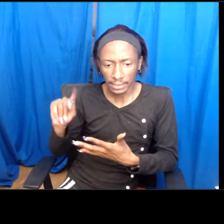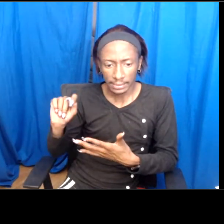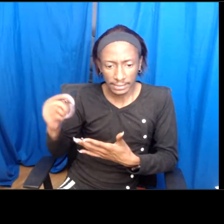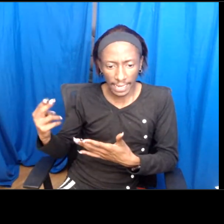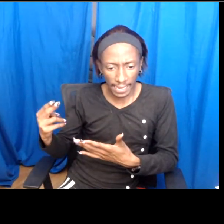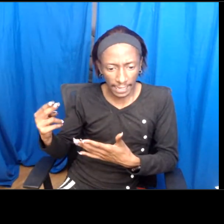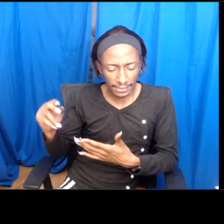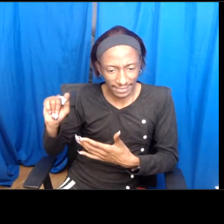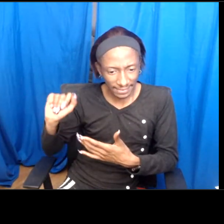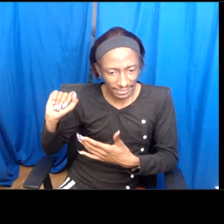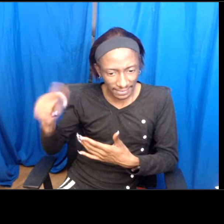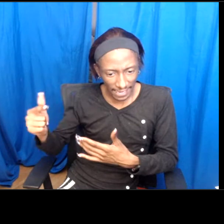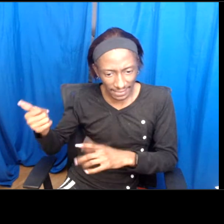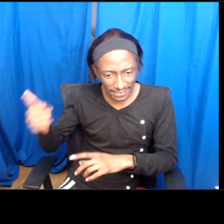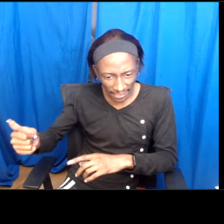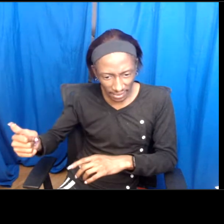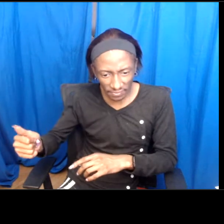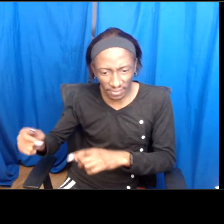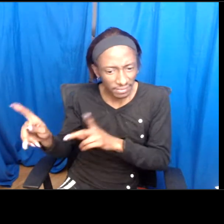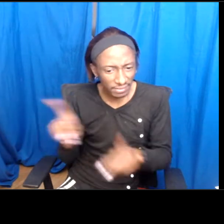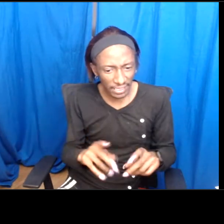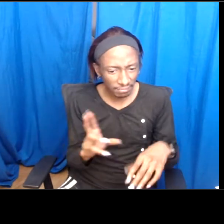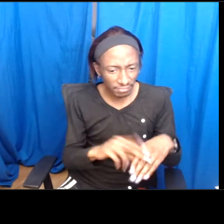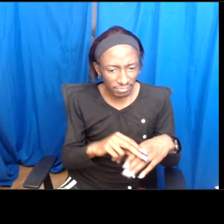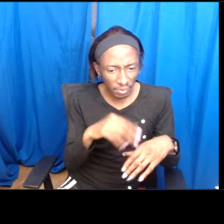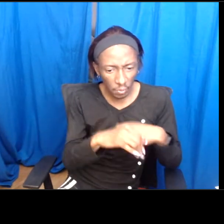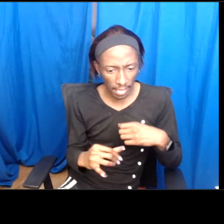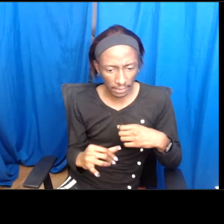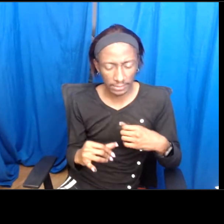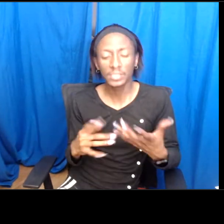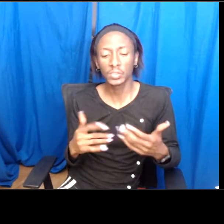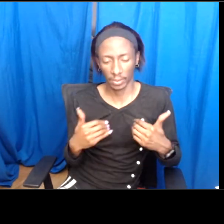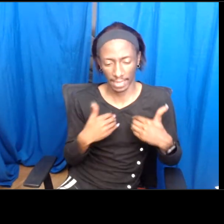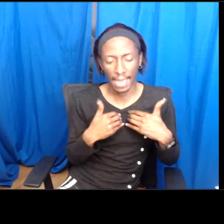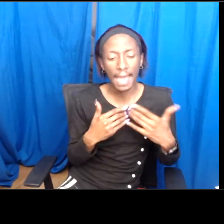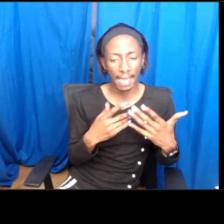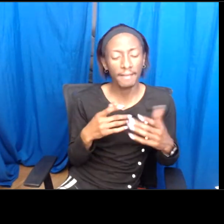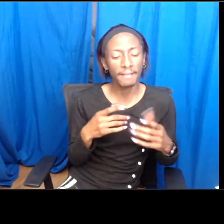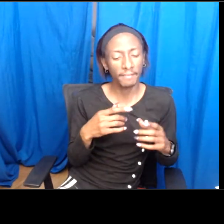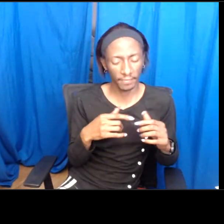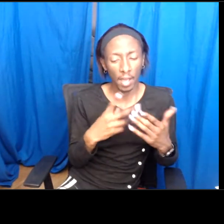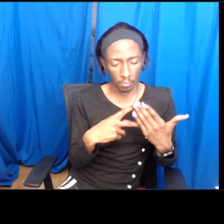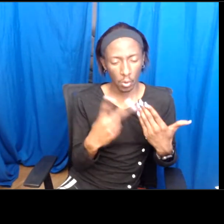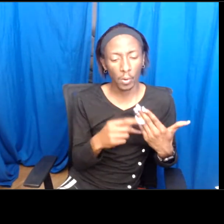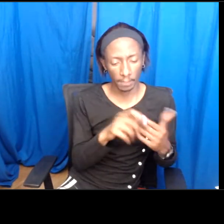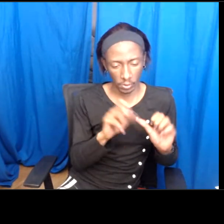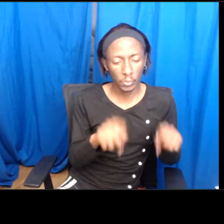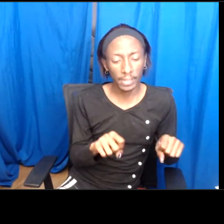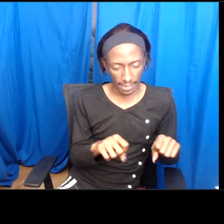There's a program called Flukebook, where you can submit the images and it'll go through and help you identify the whales.